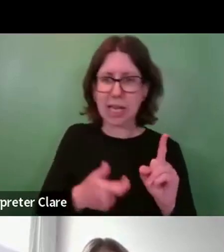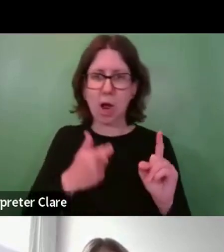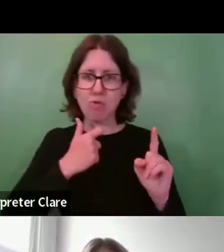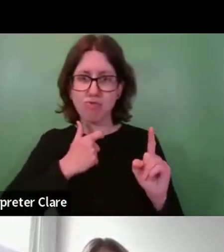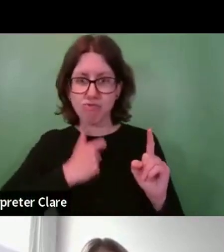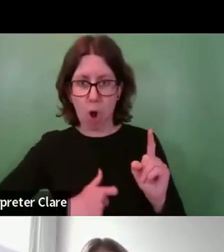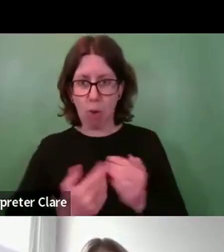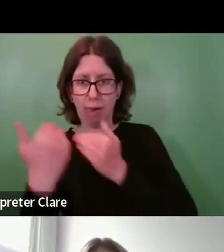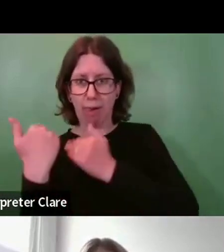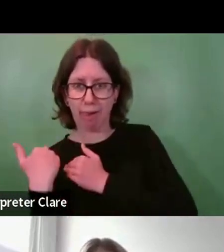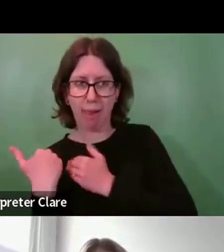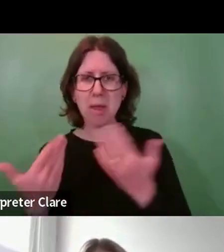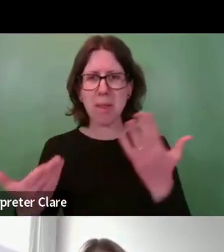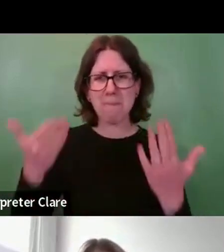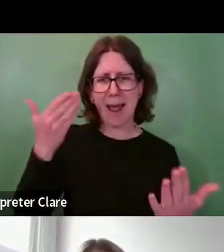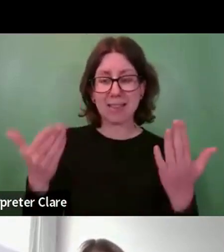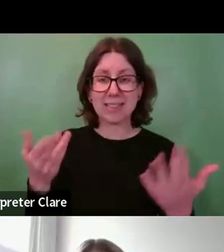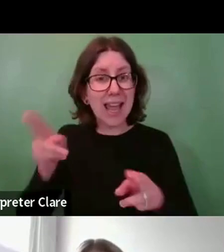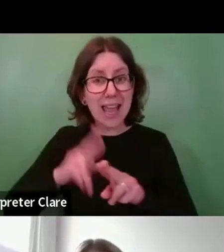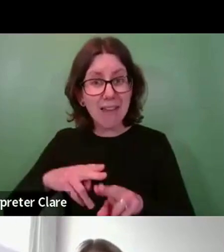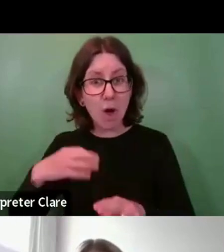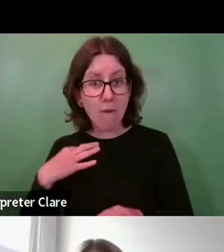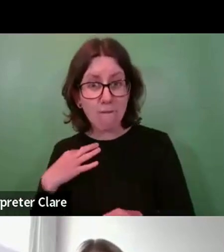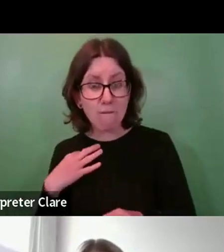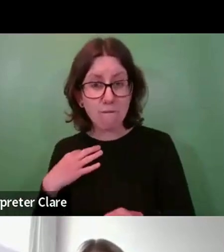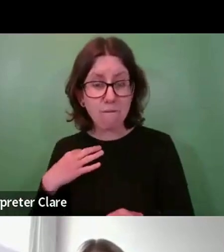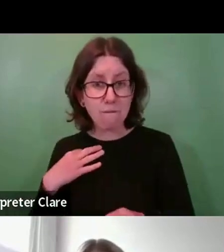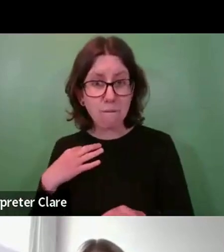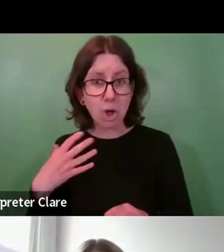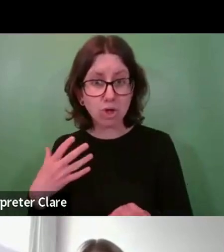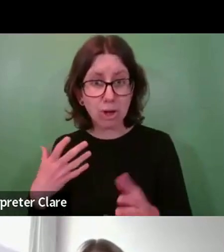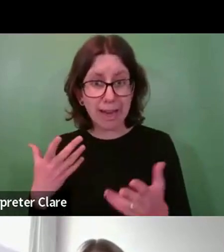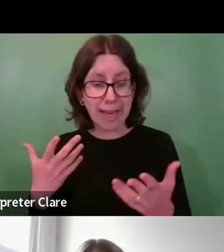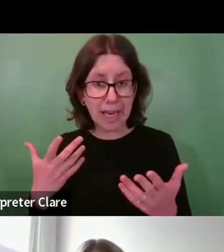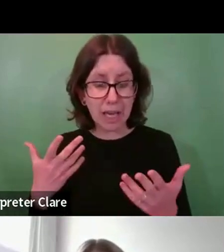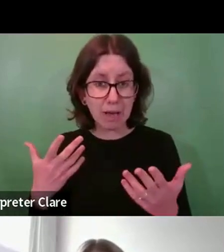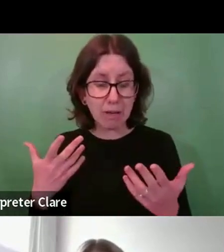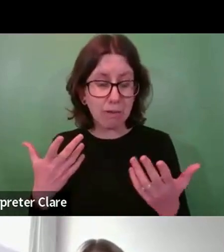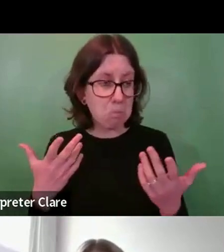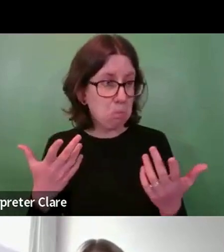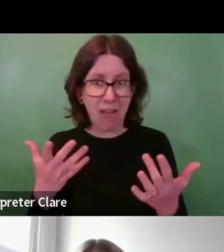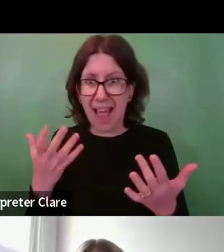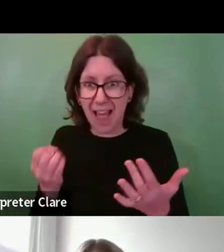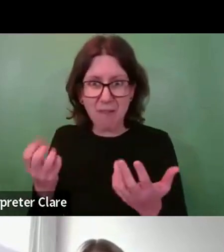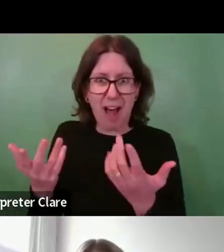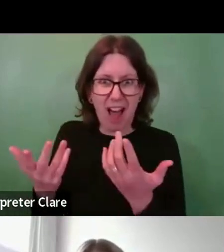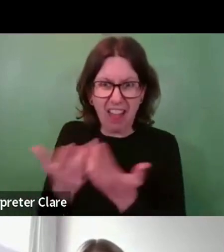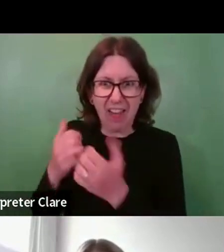doing it alongside, if it is voluntary and you're doing it alongside other things. Just if you have any kind of-Thoughts on that or advice